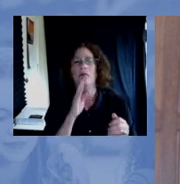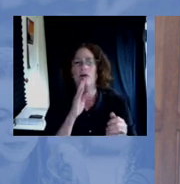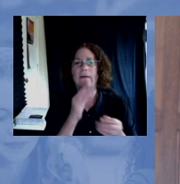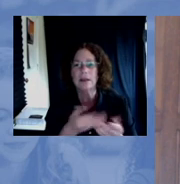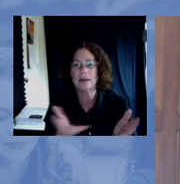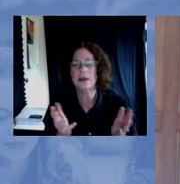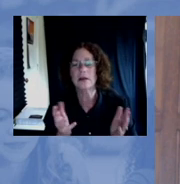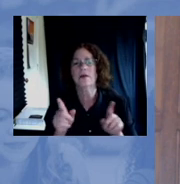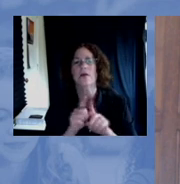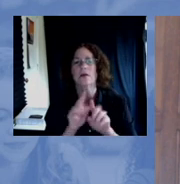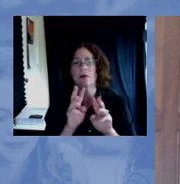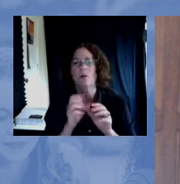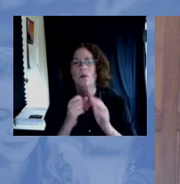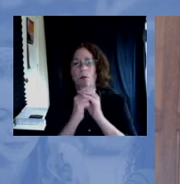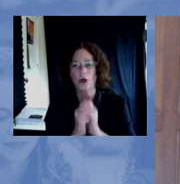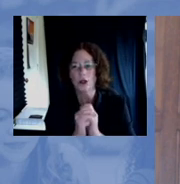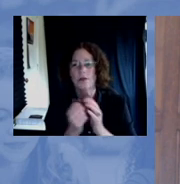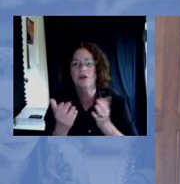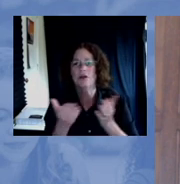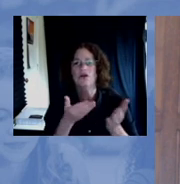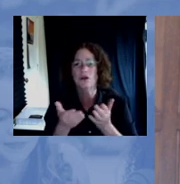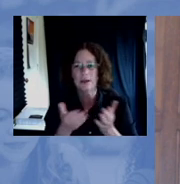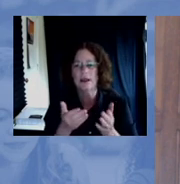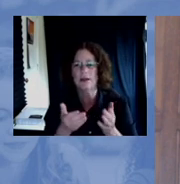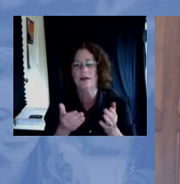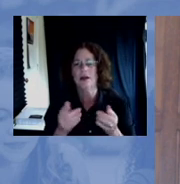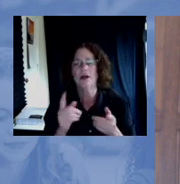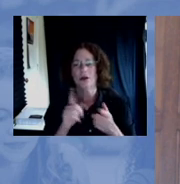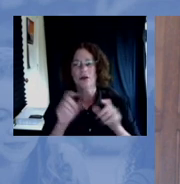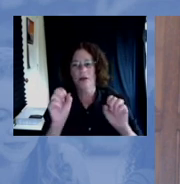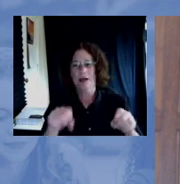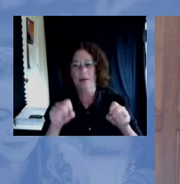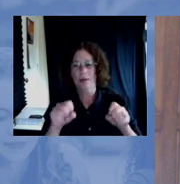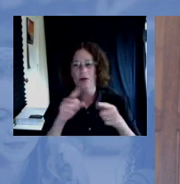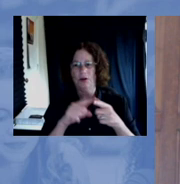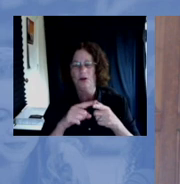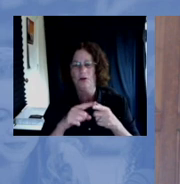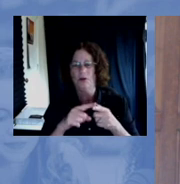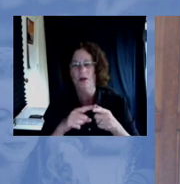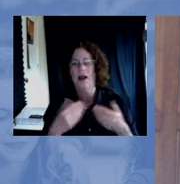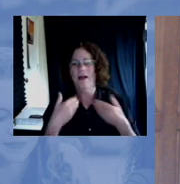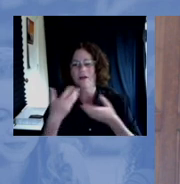SERVICES AS WAYS IN WHICH WE COULD CONTINUE TO FOSTER TRUST, PROVIDE OUTREACH AND WORK